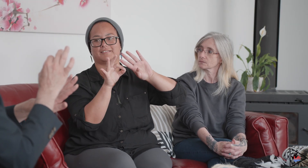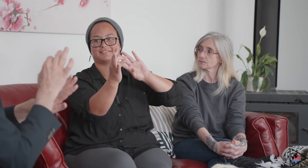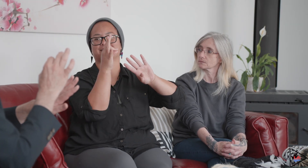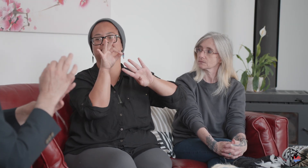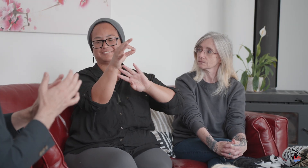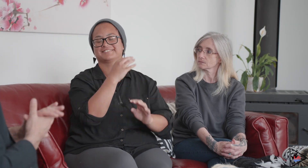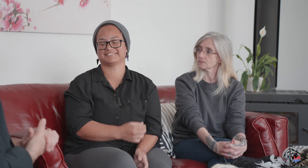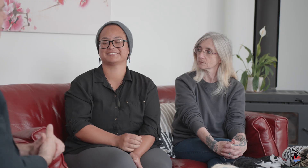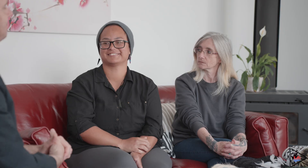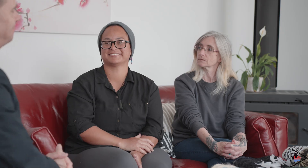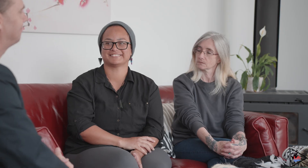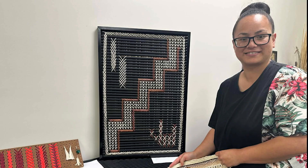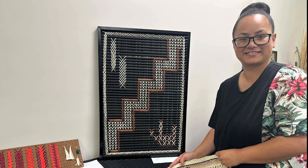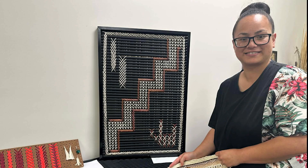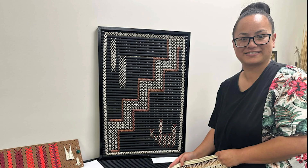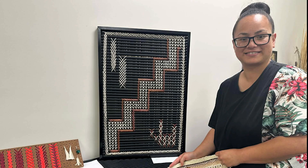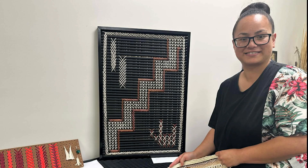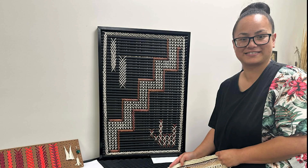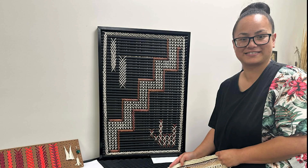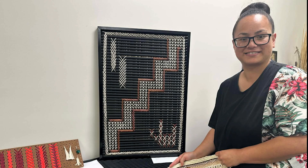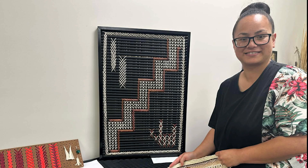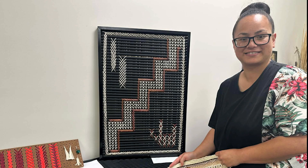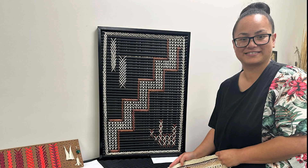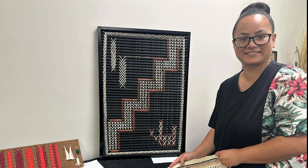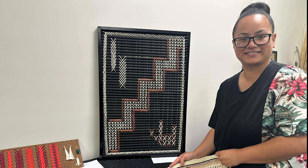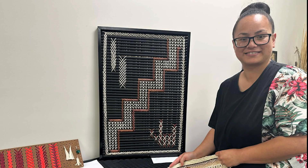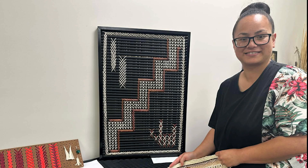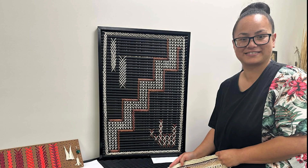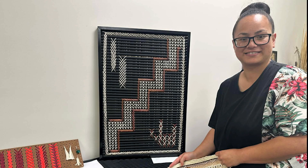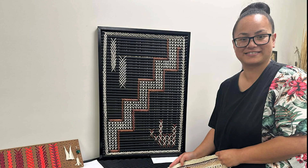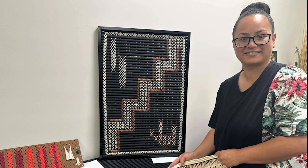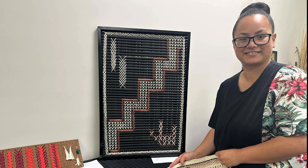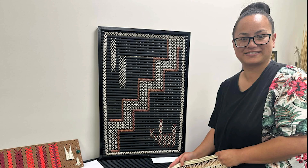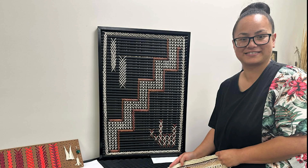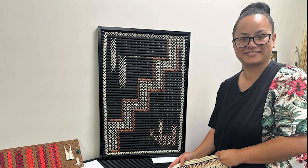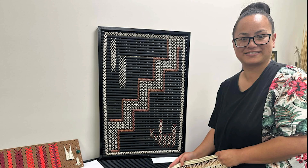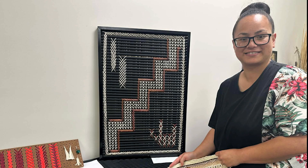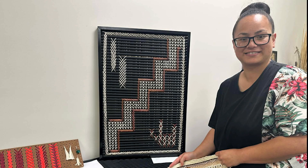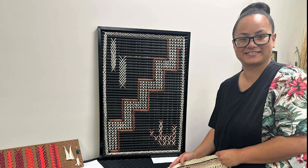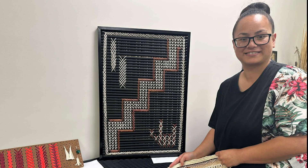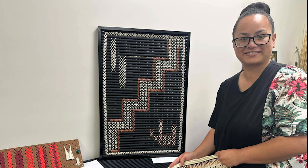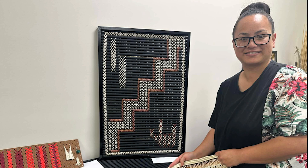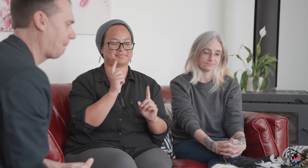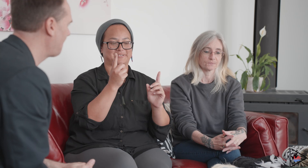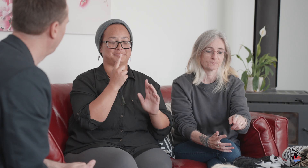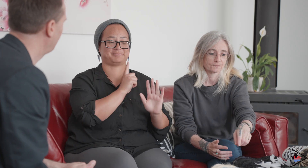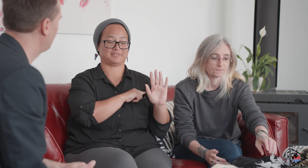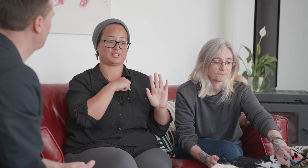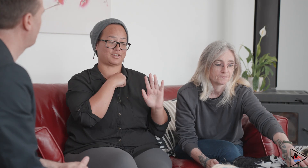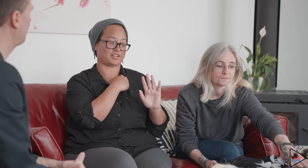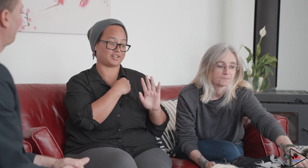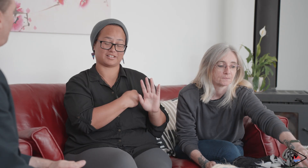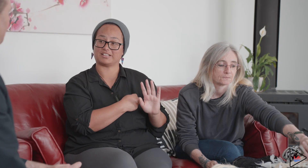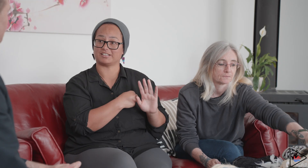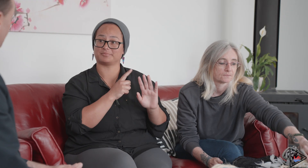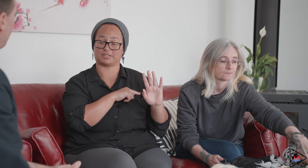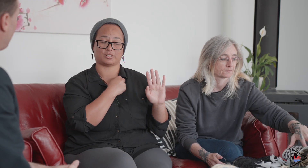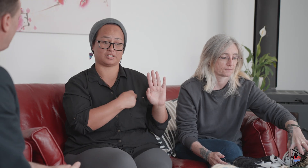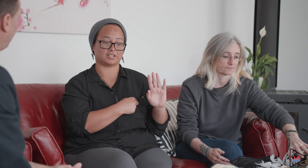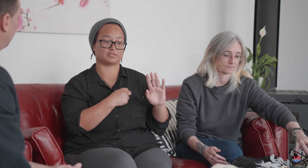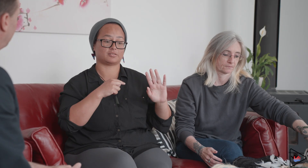one person being on one side of the panel and another person being on the other.